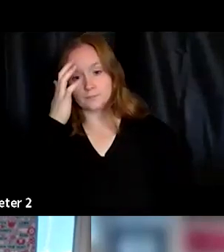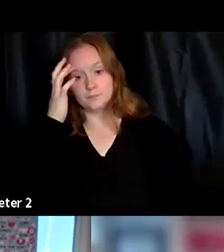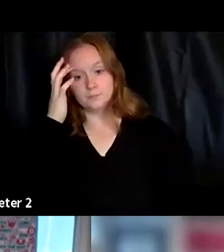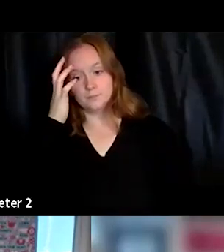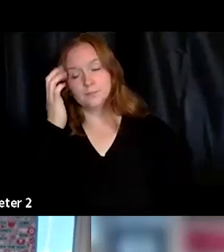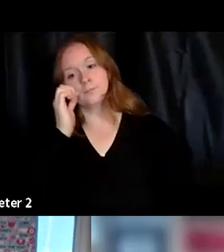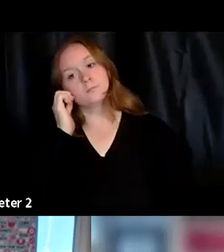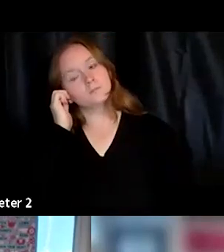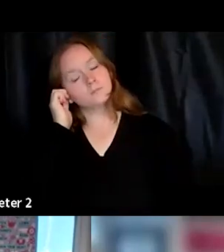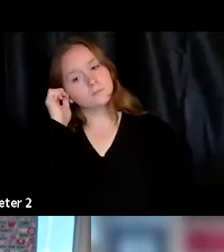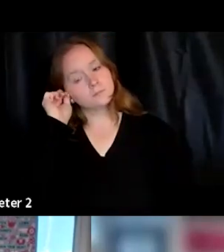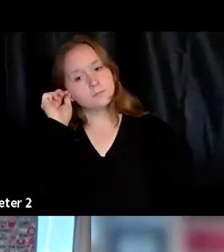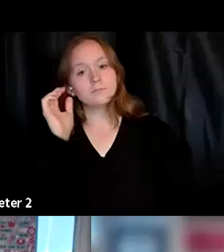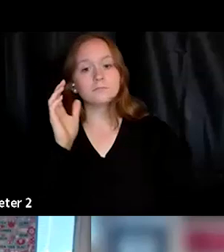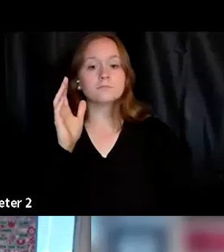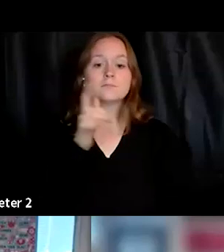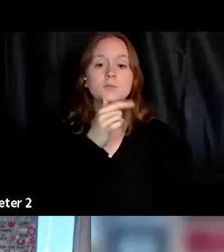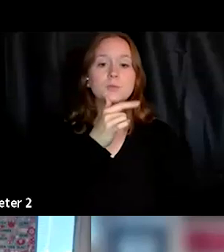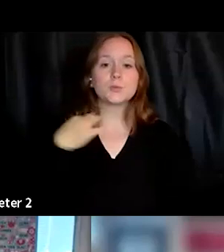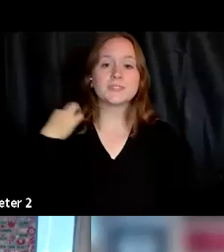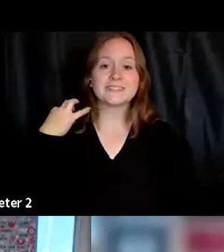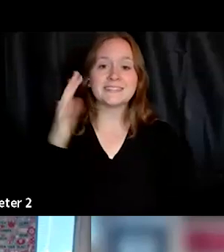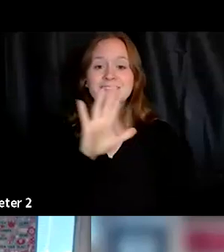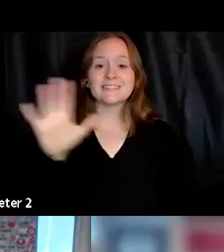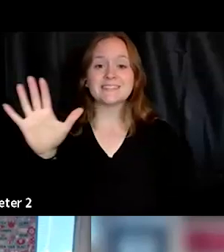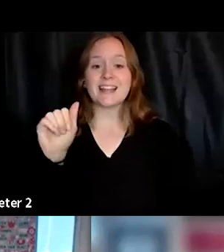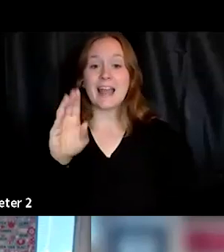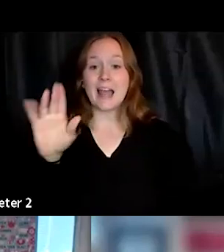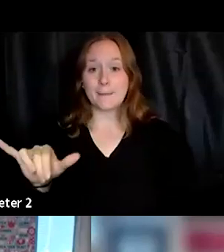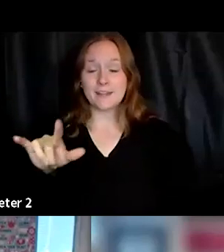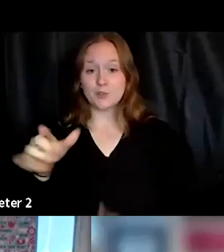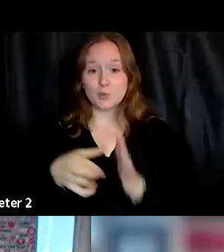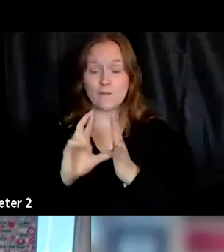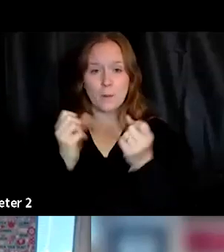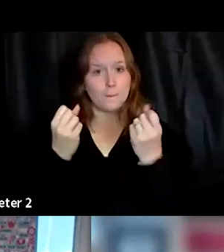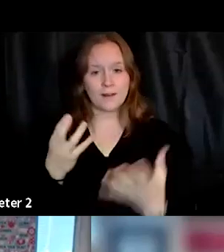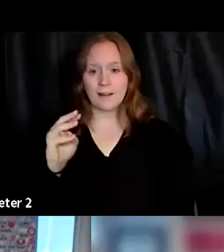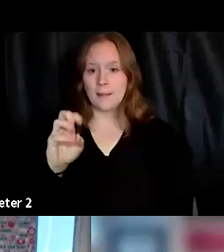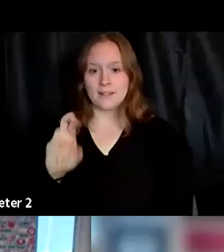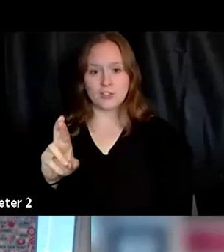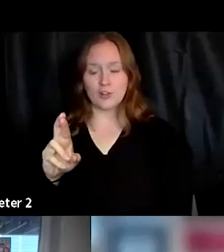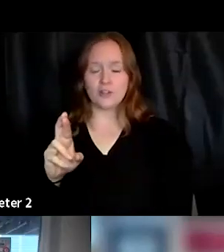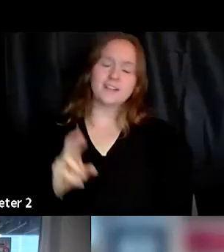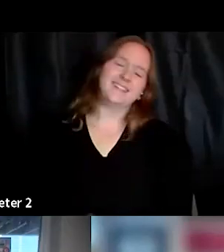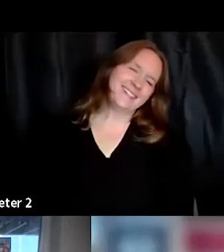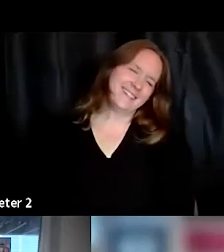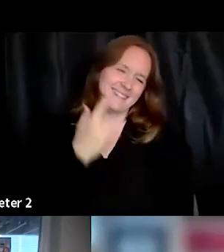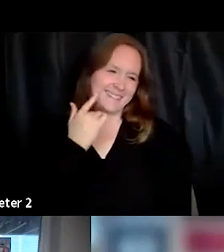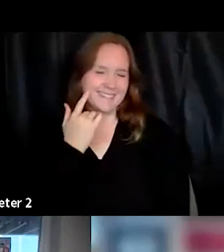Who would like to take that, Abby? You review a lot of MSRs for your students. Sure, yeah. So we like to review MSRs.